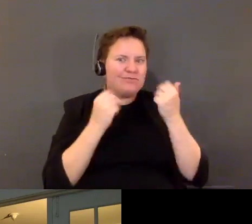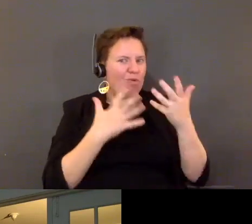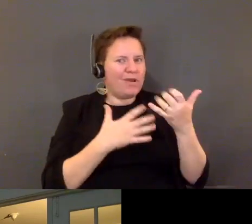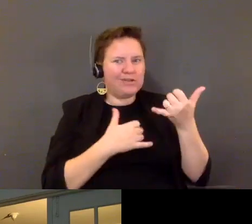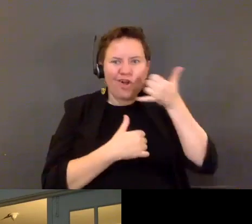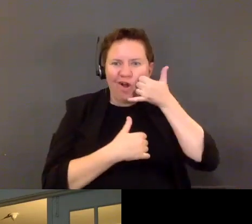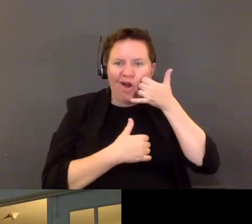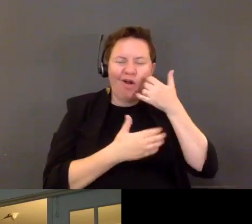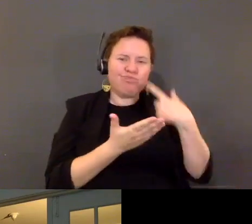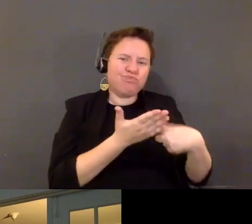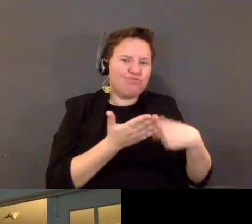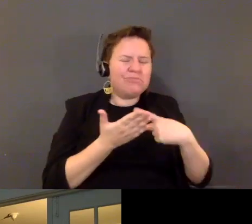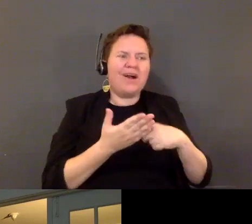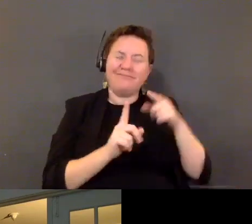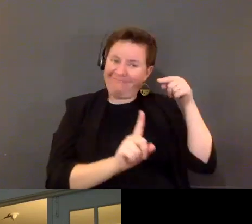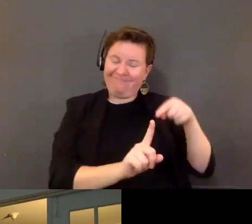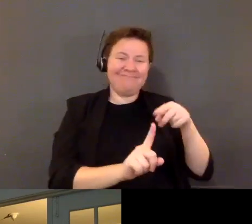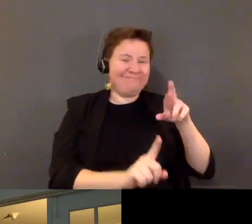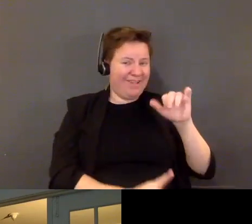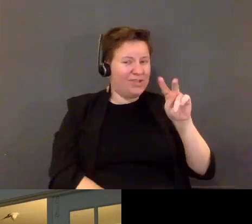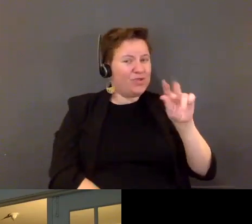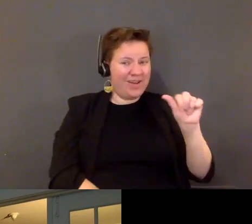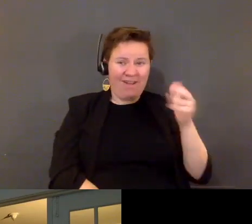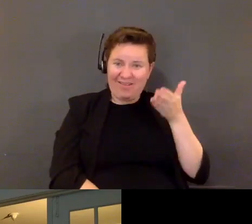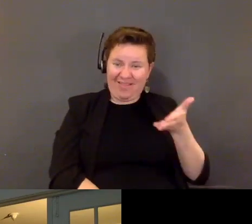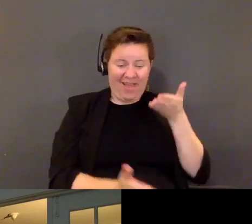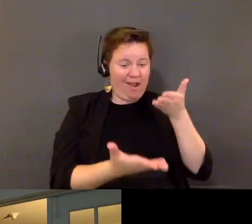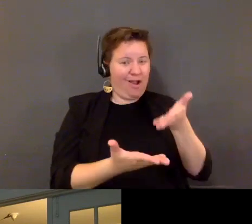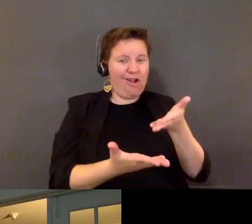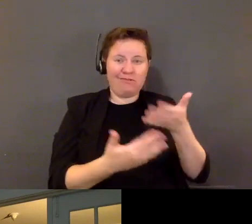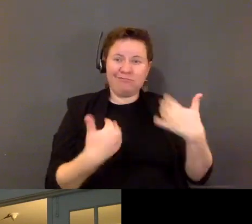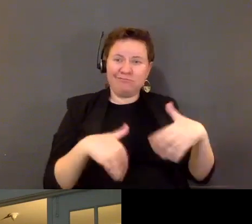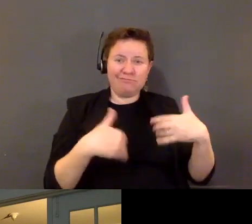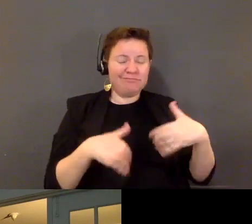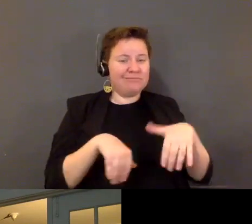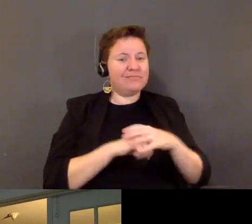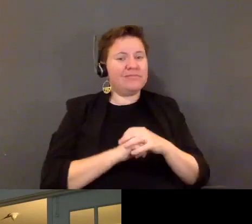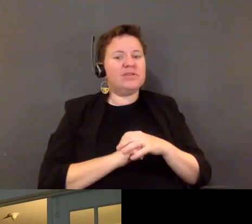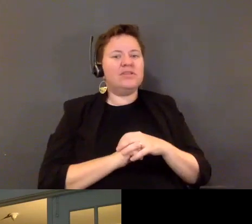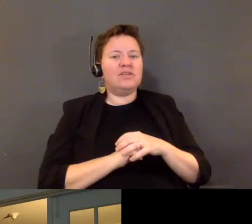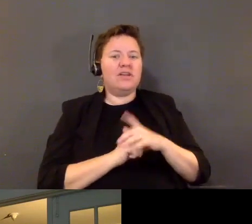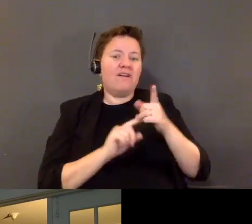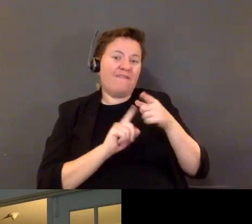yeah that's that's three though that's her and and so i just uh you know from a writer to a writer i